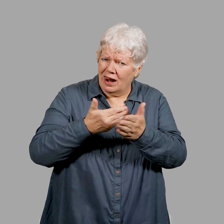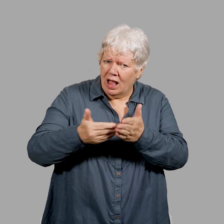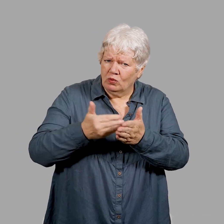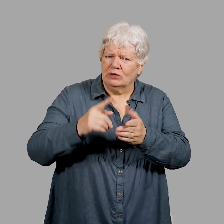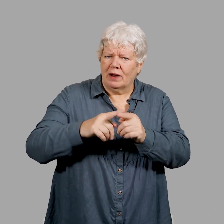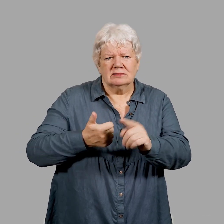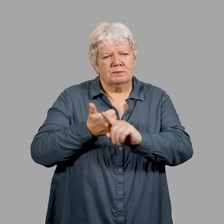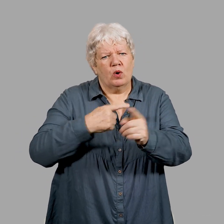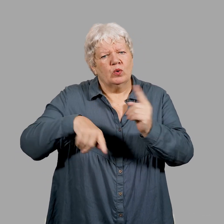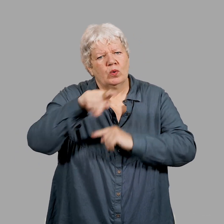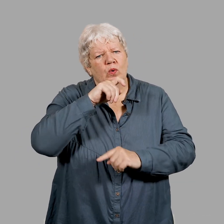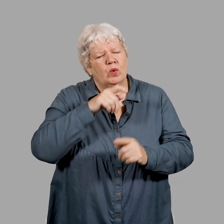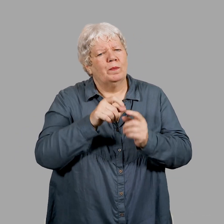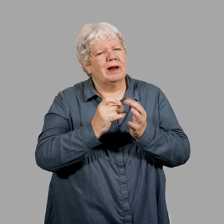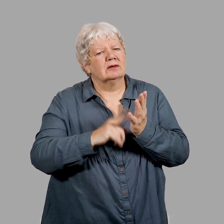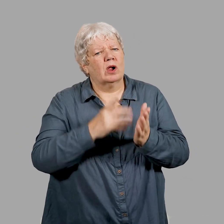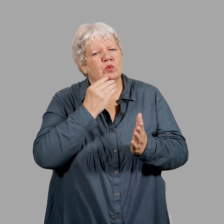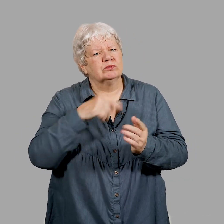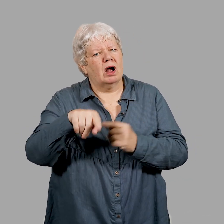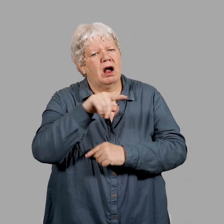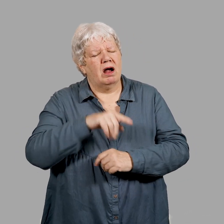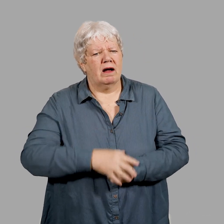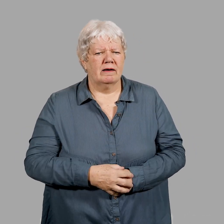as a language and support BSL users.